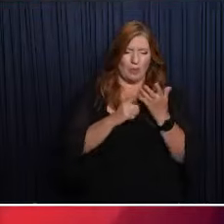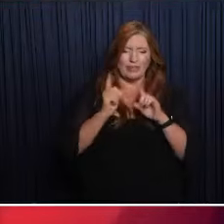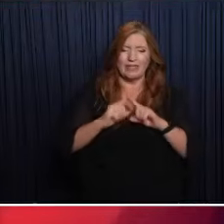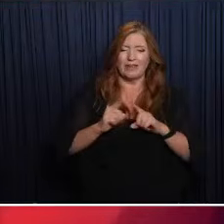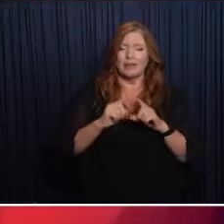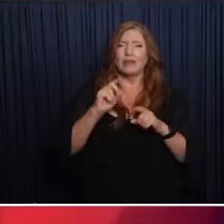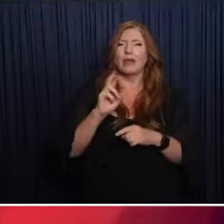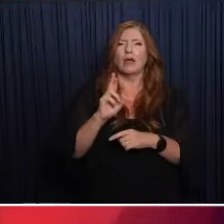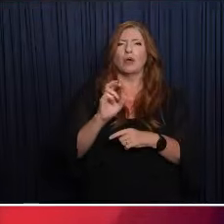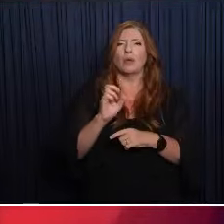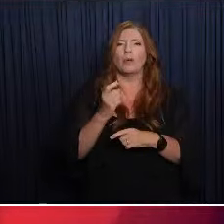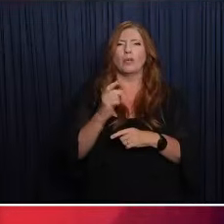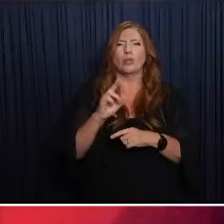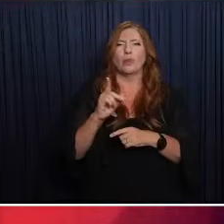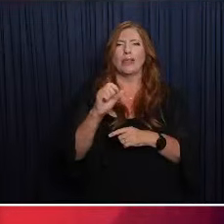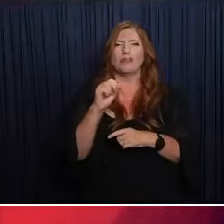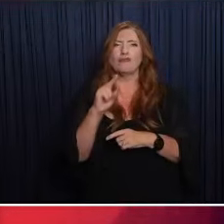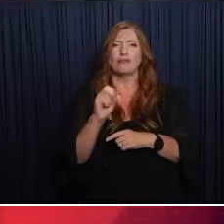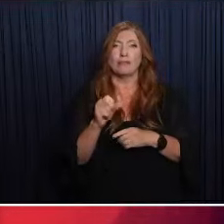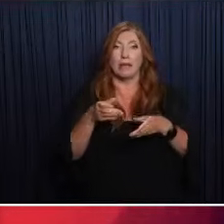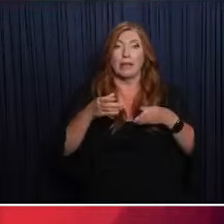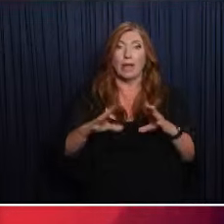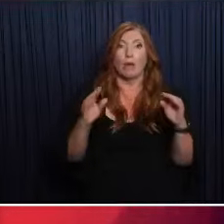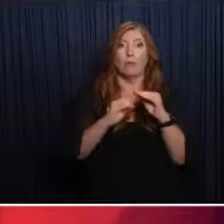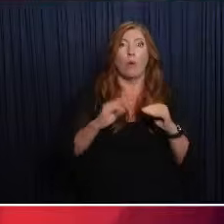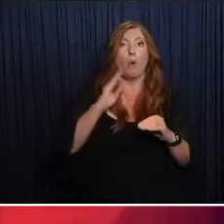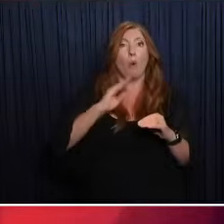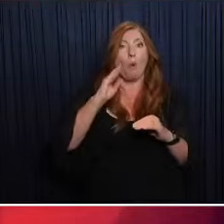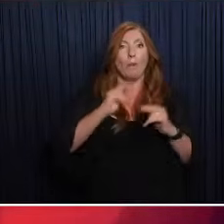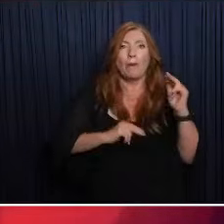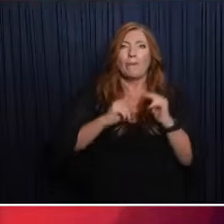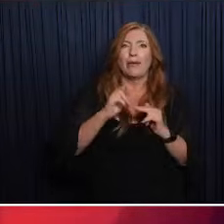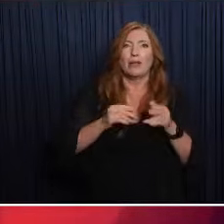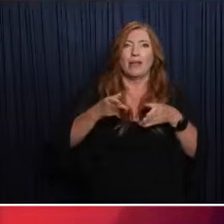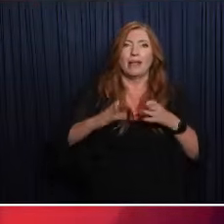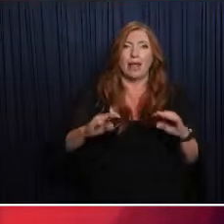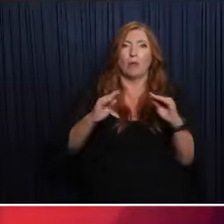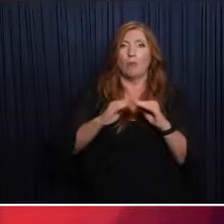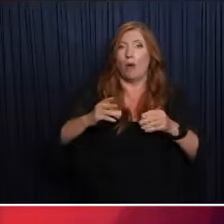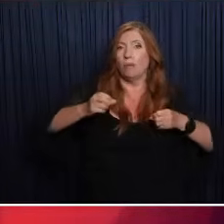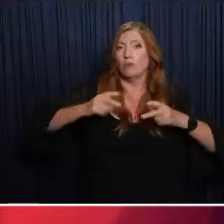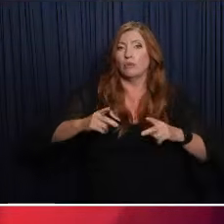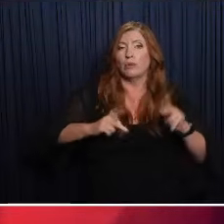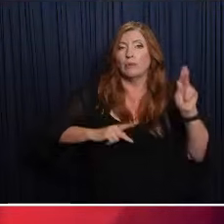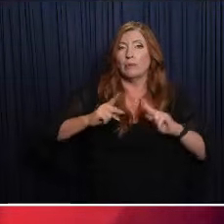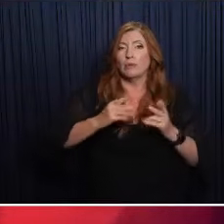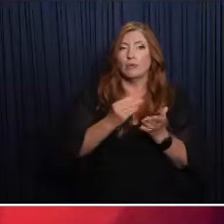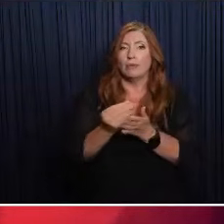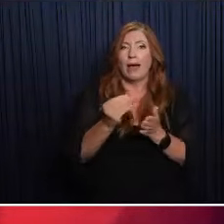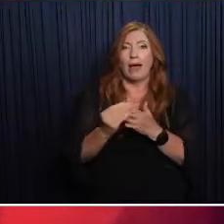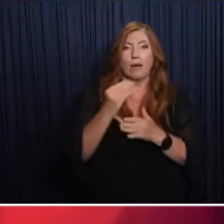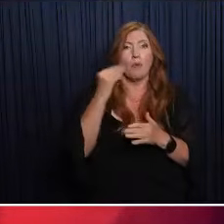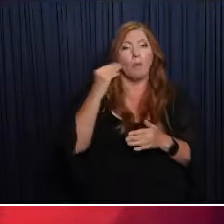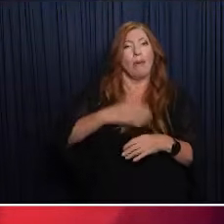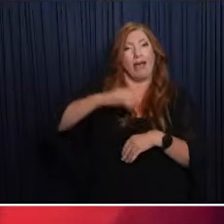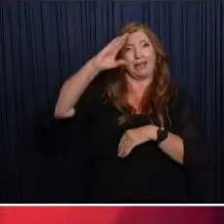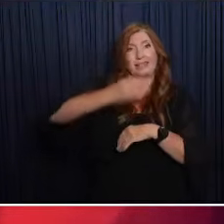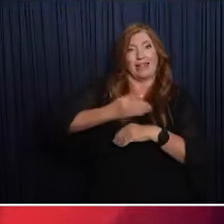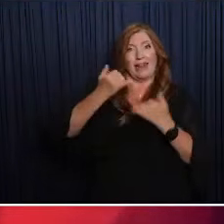PASSED ON TO THE CONSUMER. IF YOU GET RID OF THOSE REGULATIONS, ALLOW MORE HOMES TO BE BUILT, ALLOW MORE OPPORTUNITY